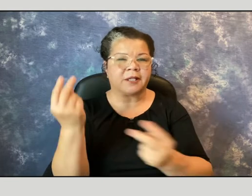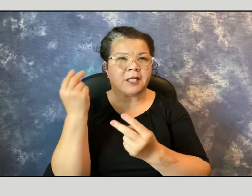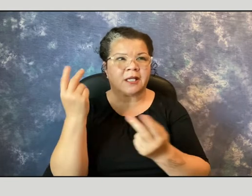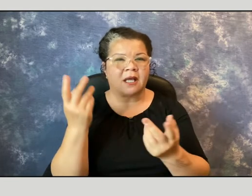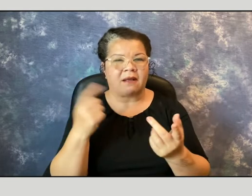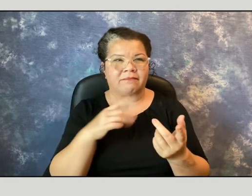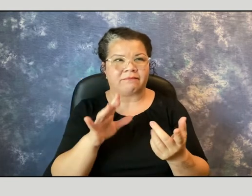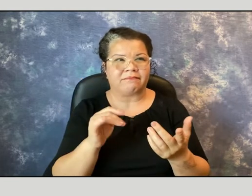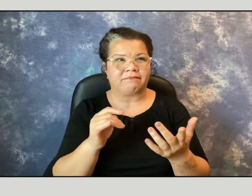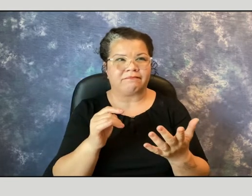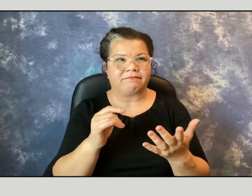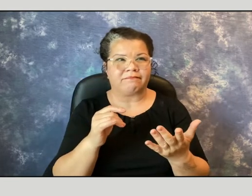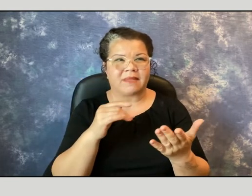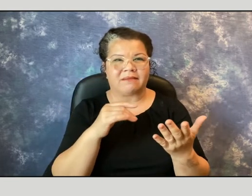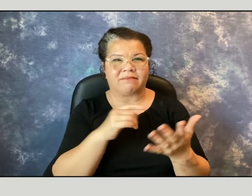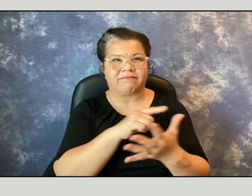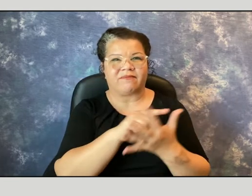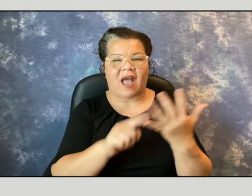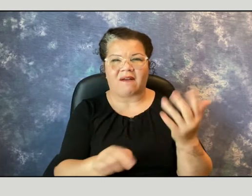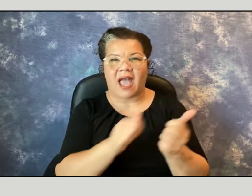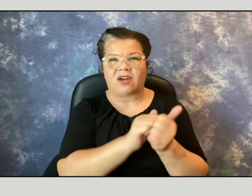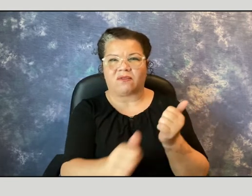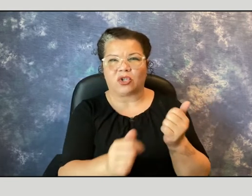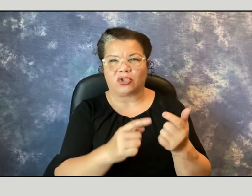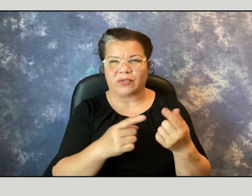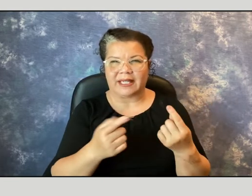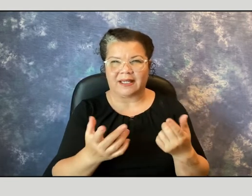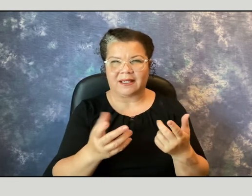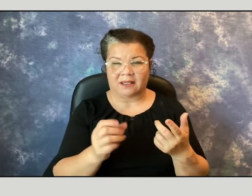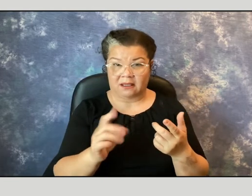that has come in after the hurricane, does it evaporate? What do we do?